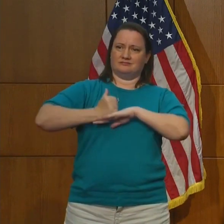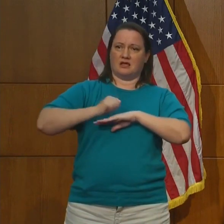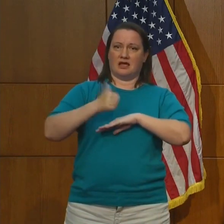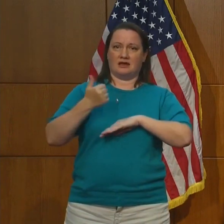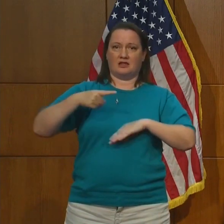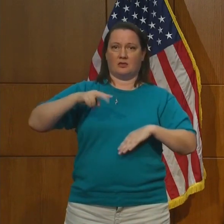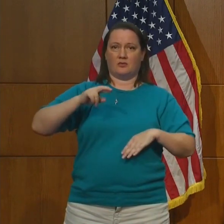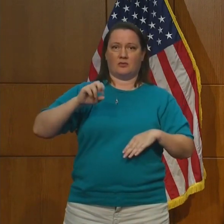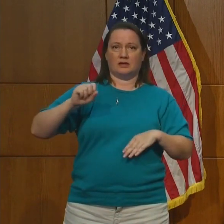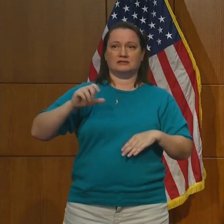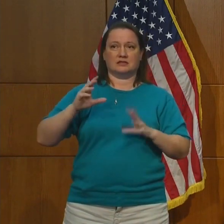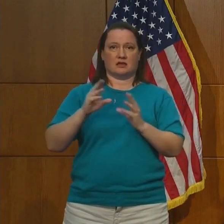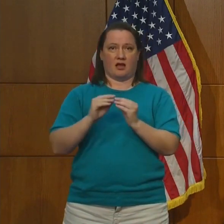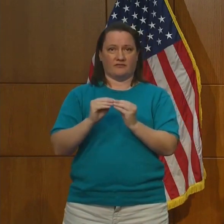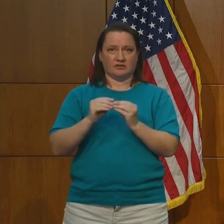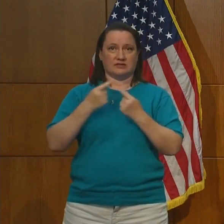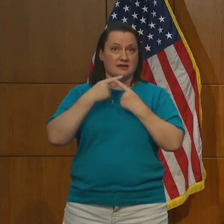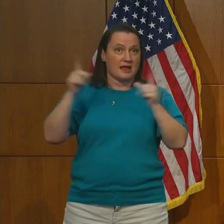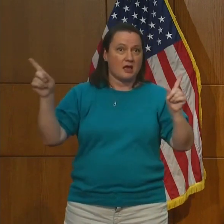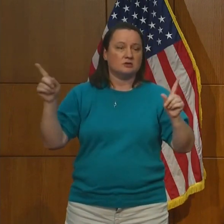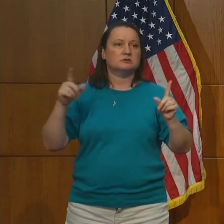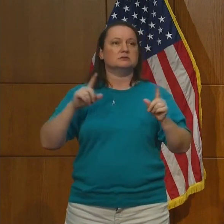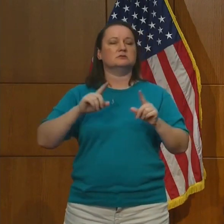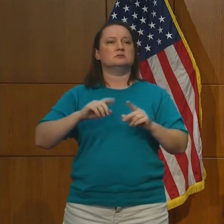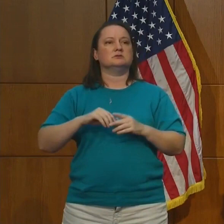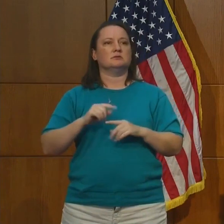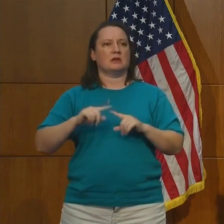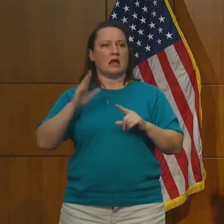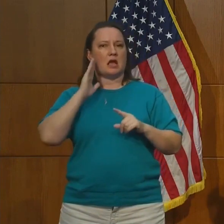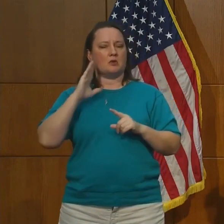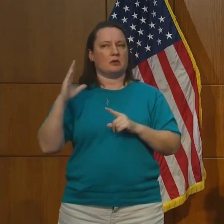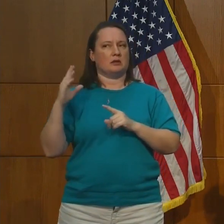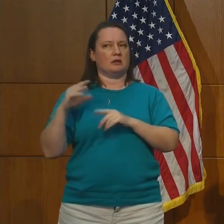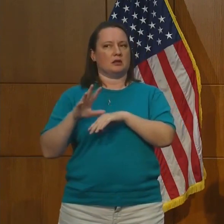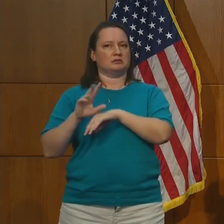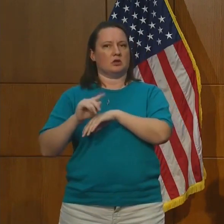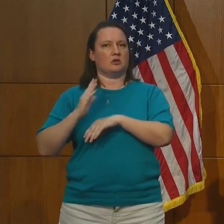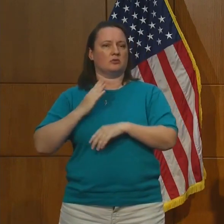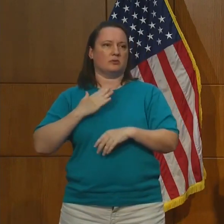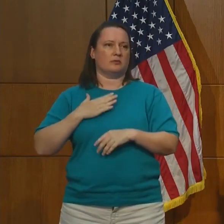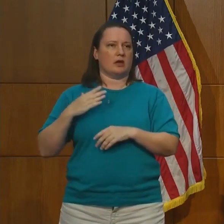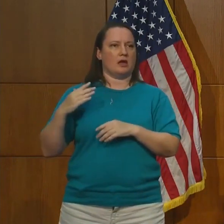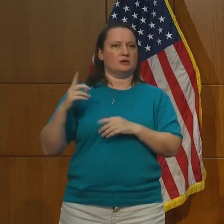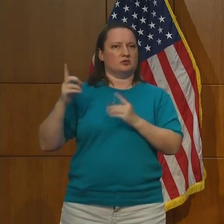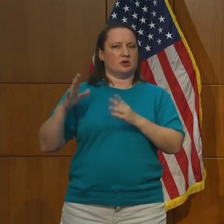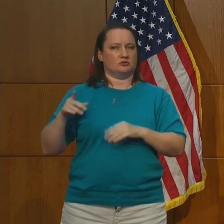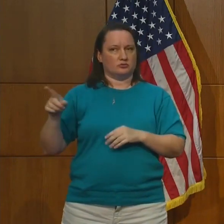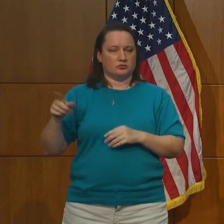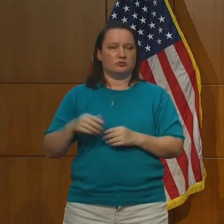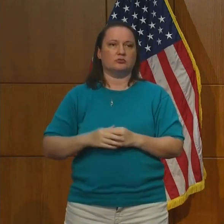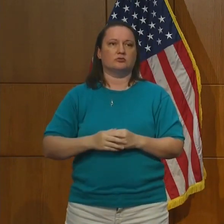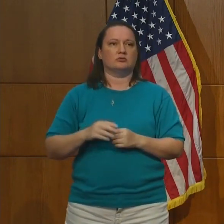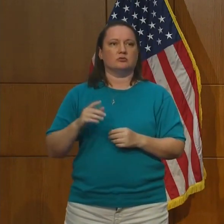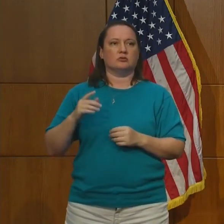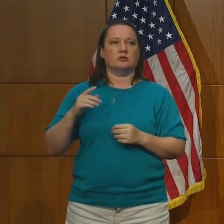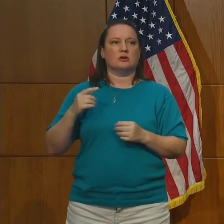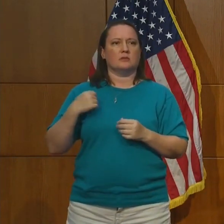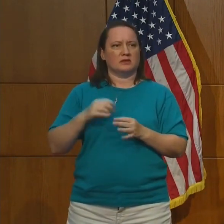THIS TOGETHER OUR PUBLIC GOOD NOT AT ALL THAT WE HAVE A- COPY